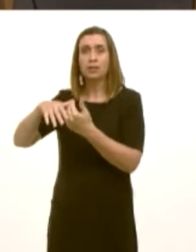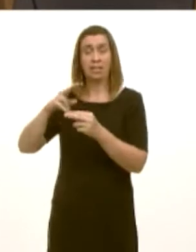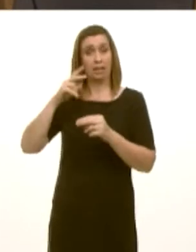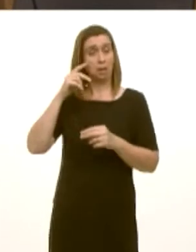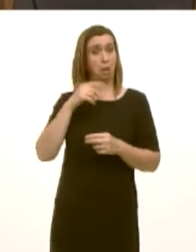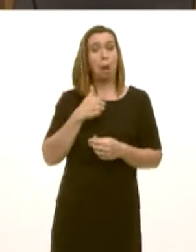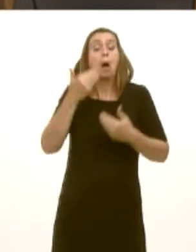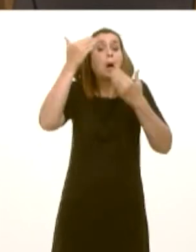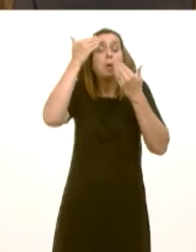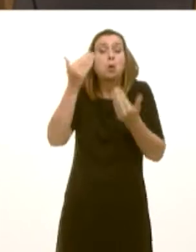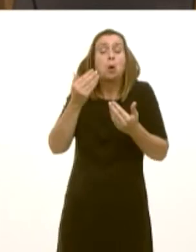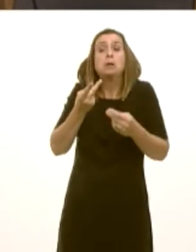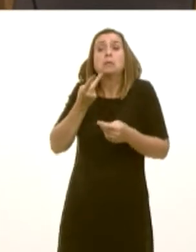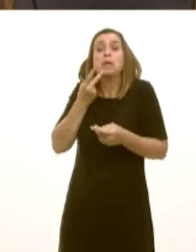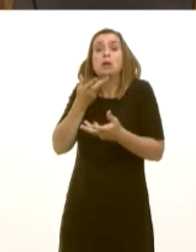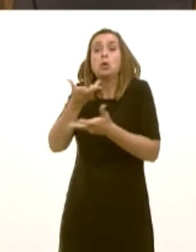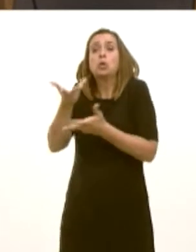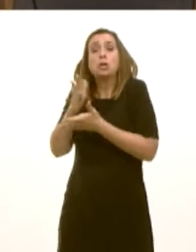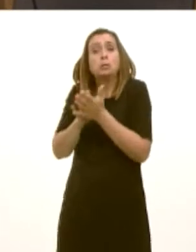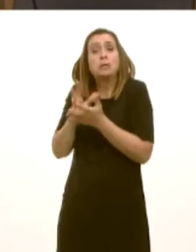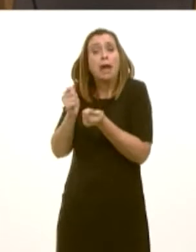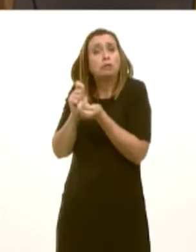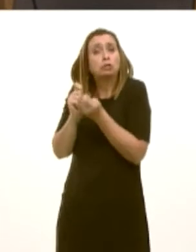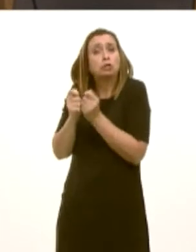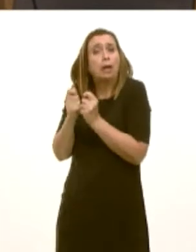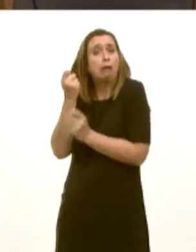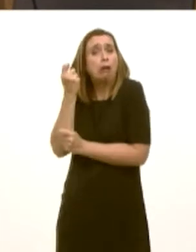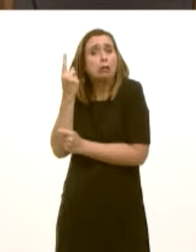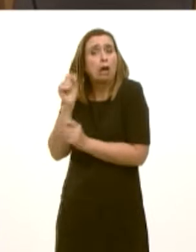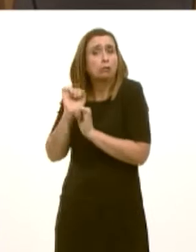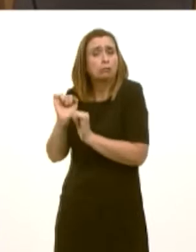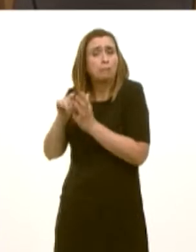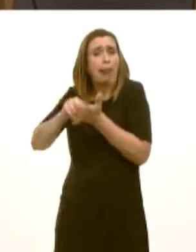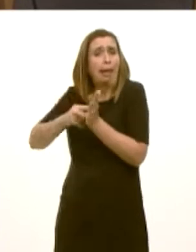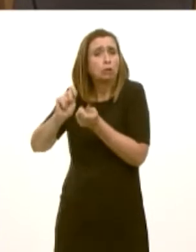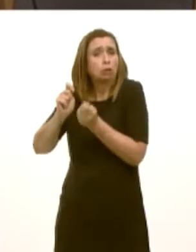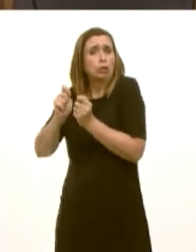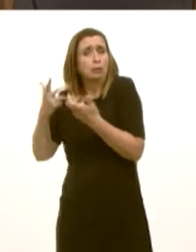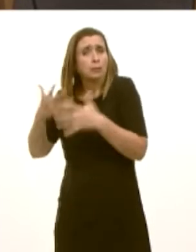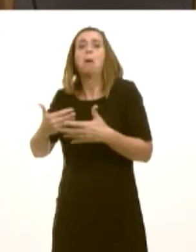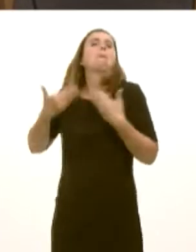know what the new proposals look like; I need to state thatóthen clearly it will be more